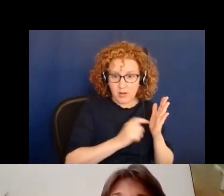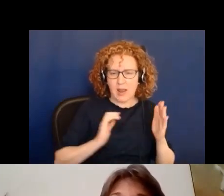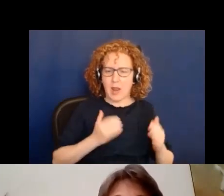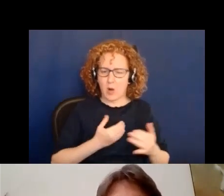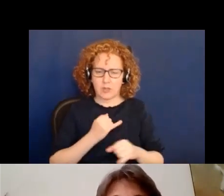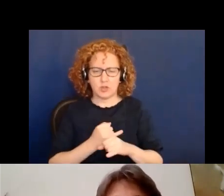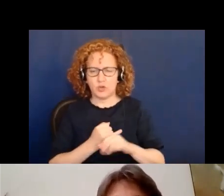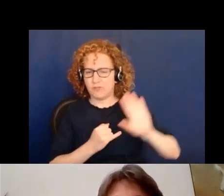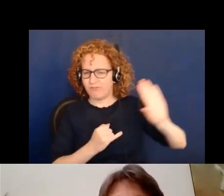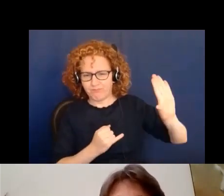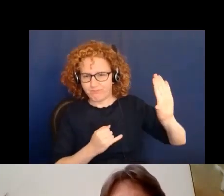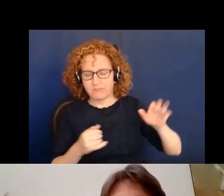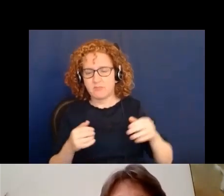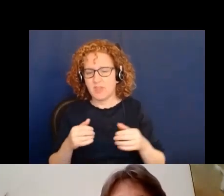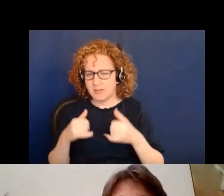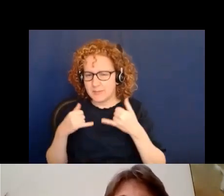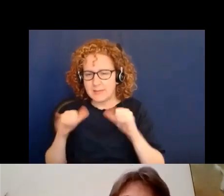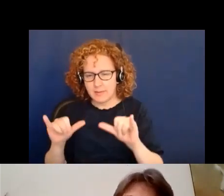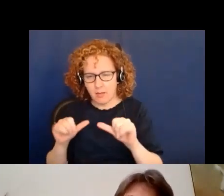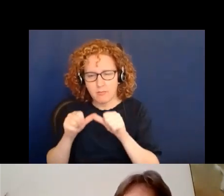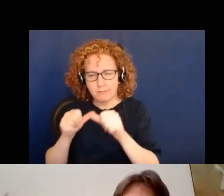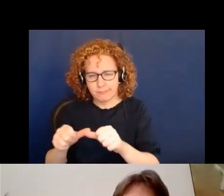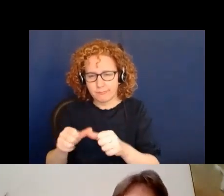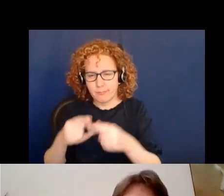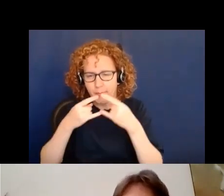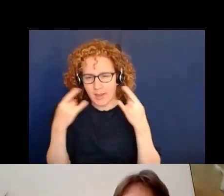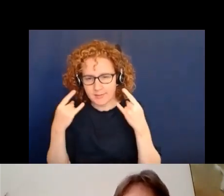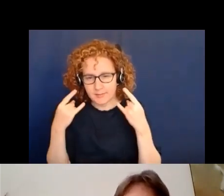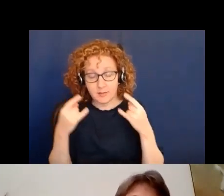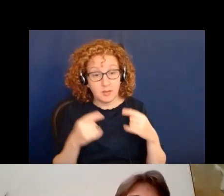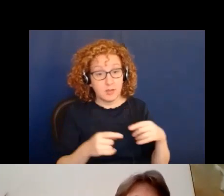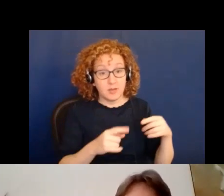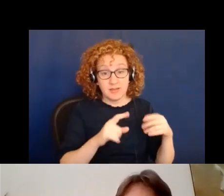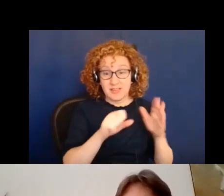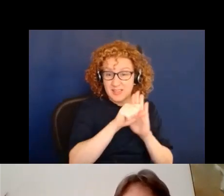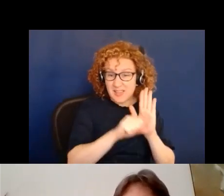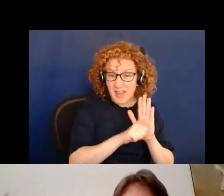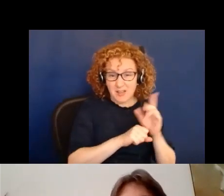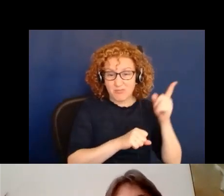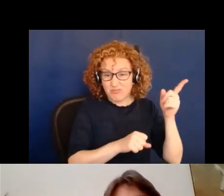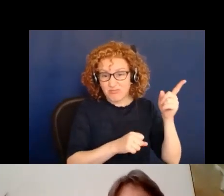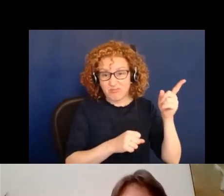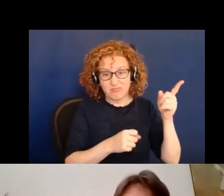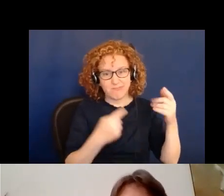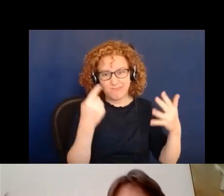was many times that the state would do certain things and say certain things are the the